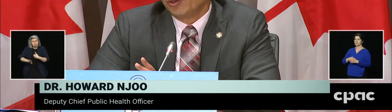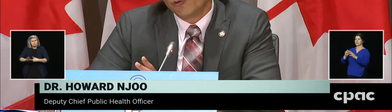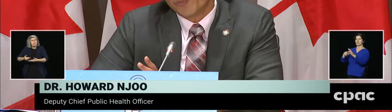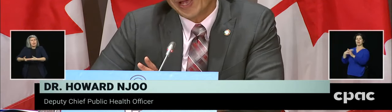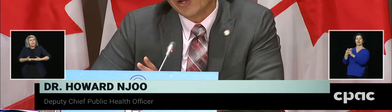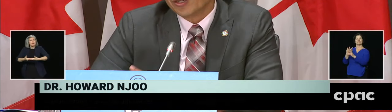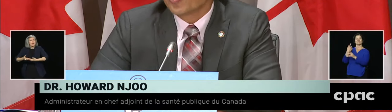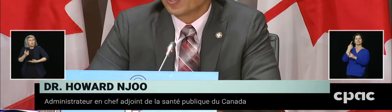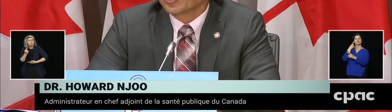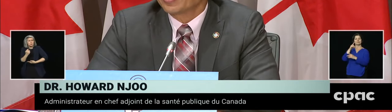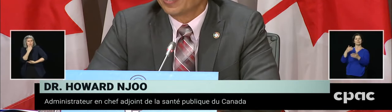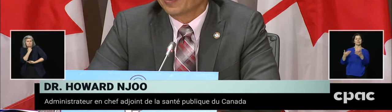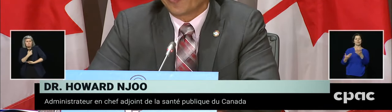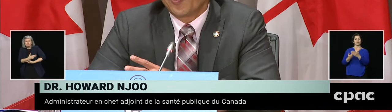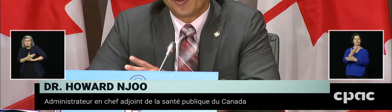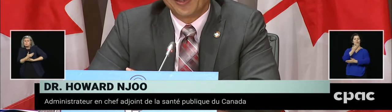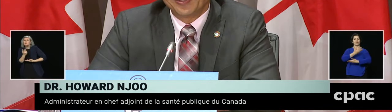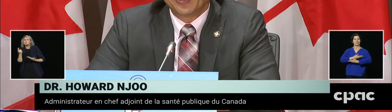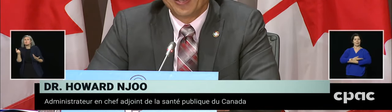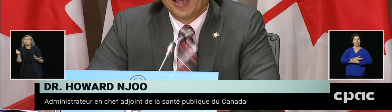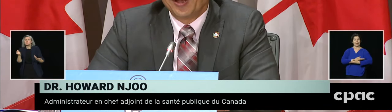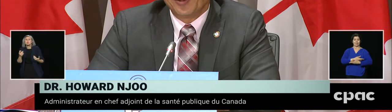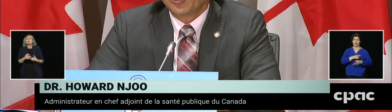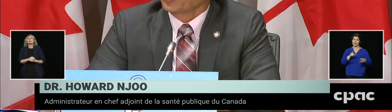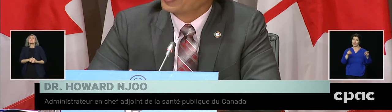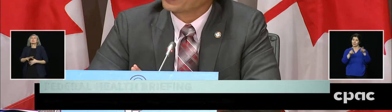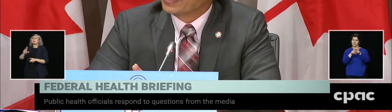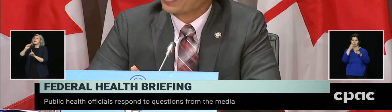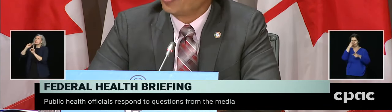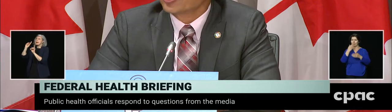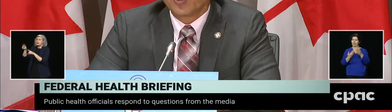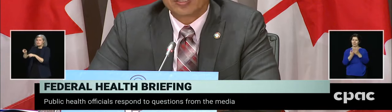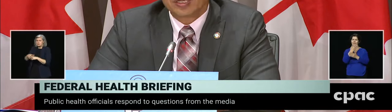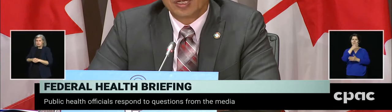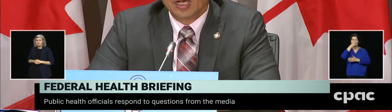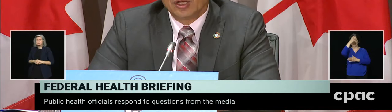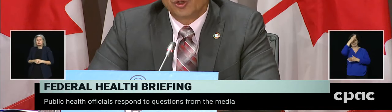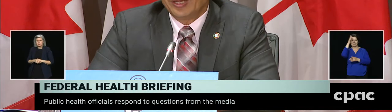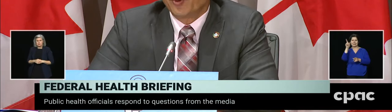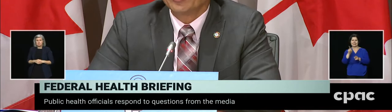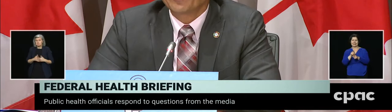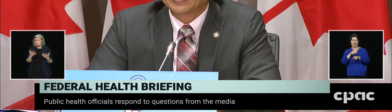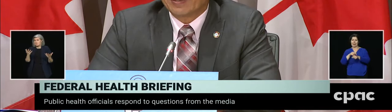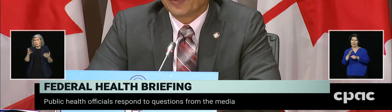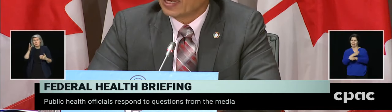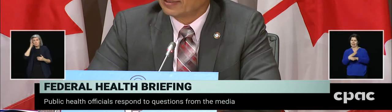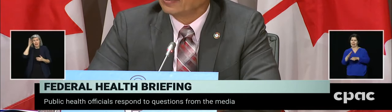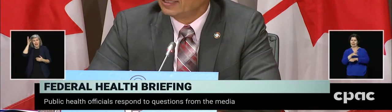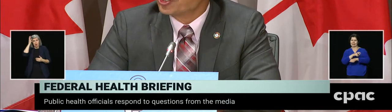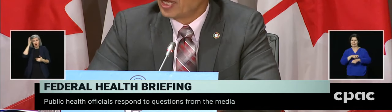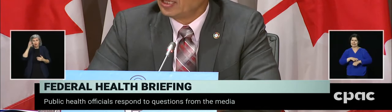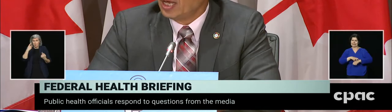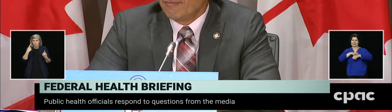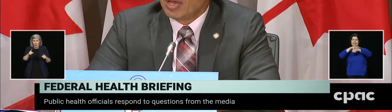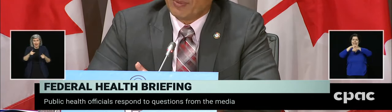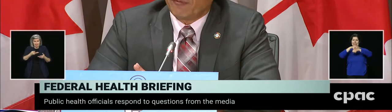NEWBORNS? GENERALLY SPEAKING, I WOULD